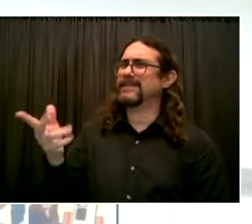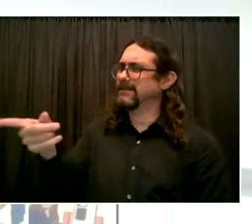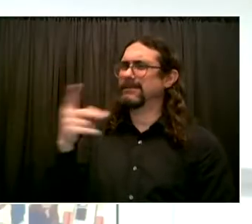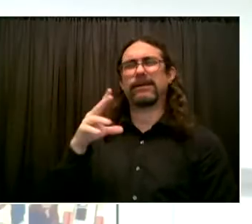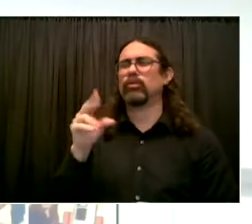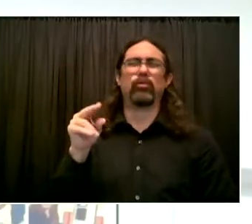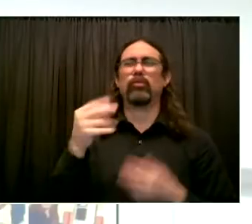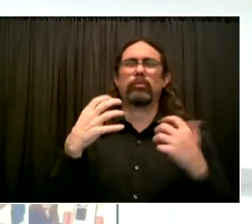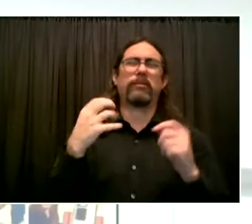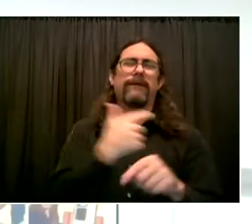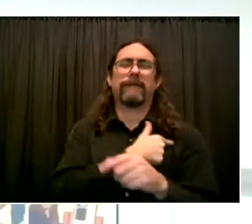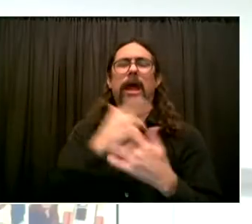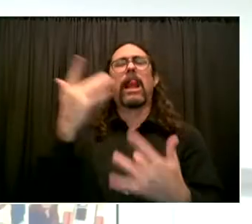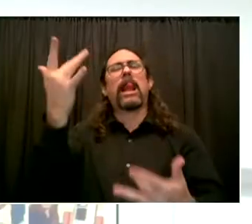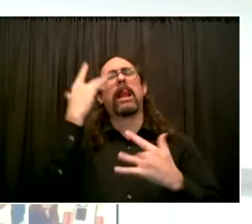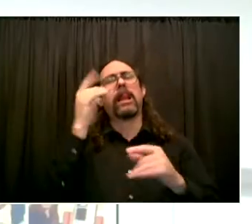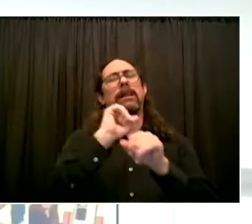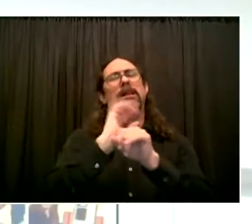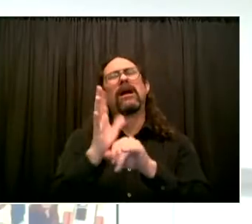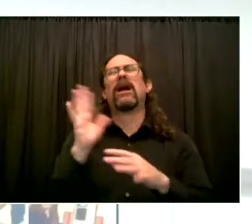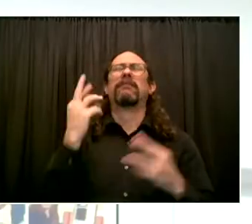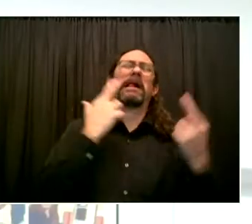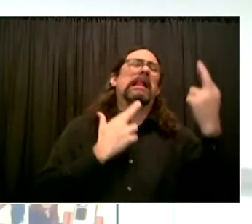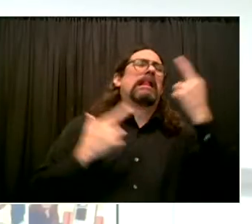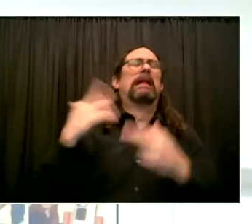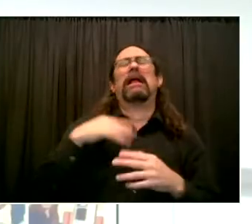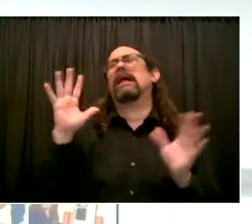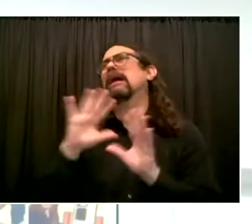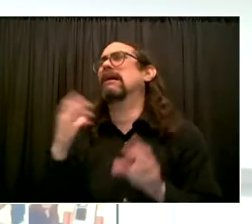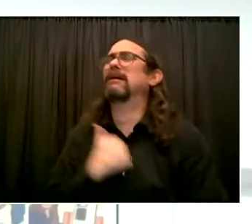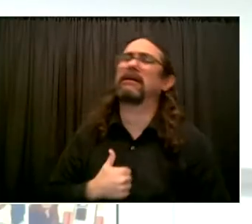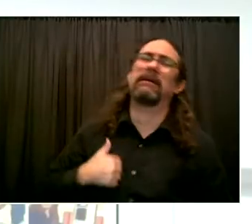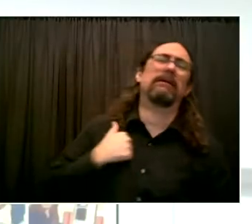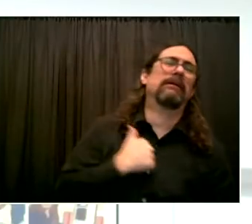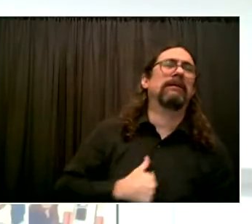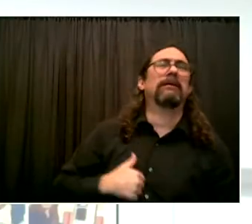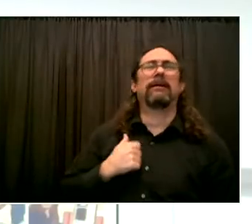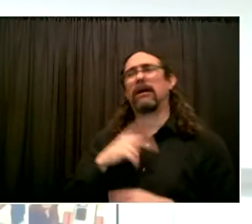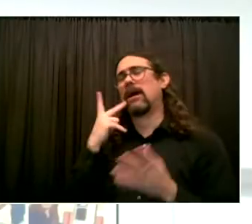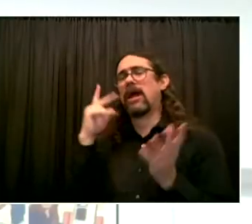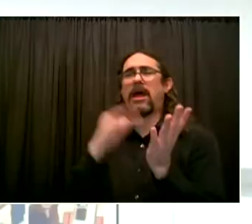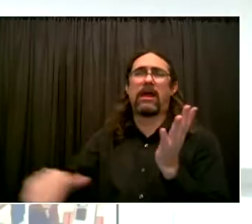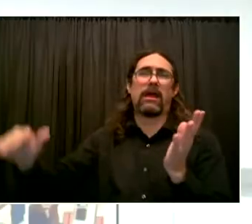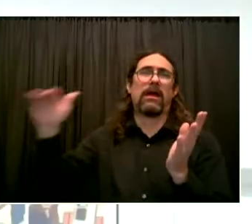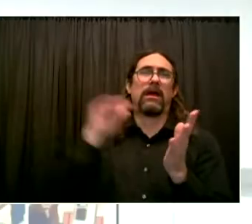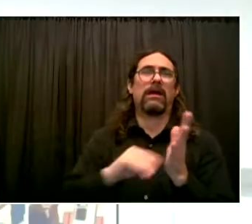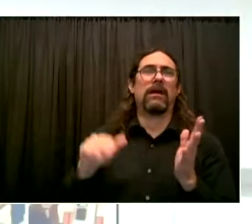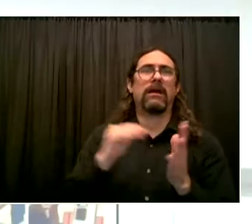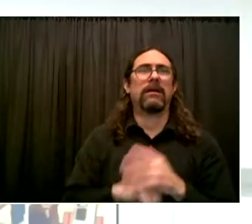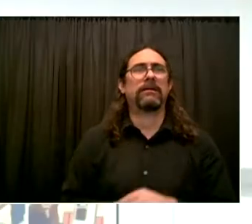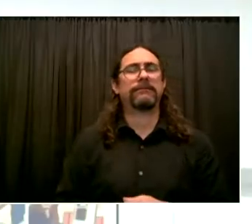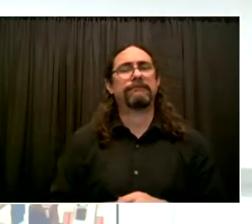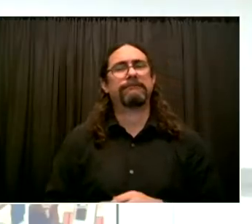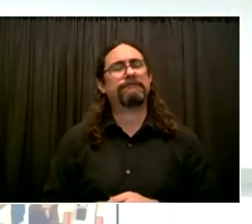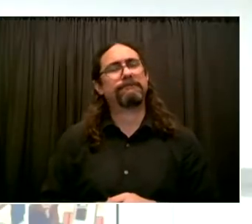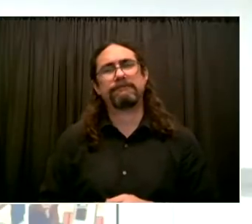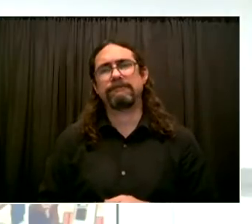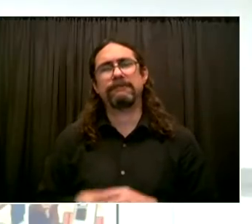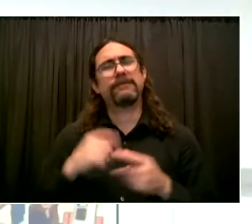PLACED ON A BREATHING TUBE. WENH THI OUGHT ABOUT HOW WE CAN BETTER PROTECT PEOPLE TO REMAIN VULNERABLE